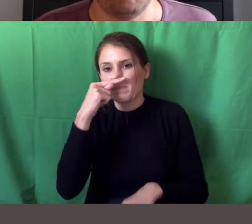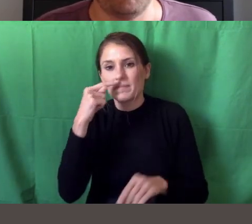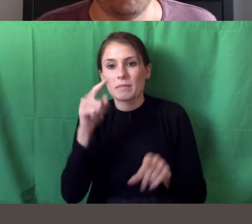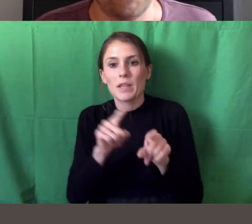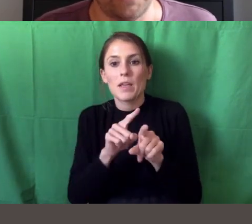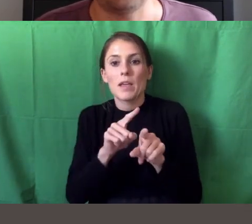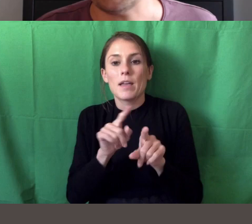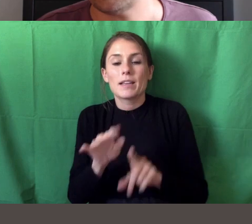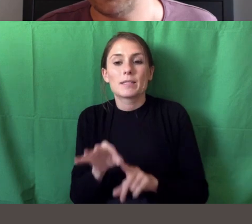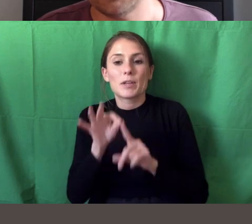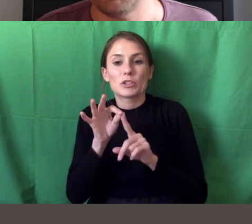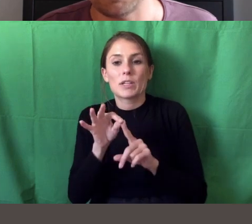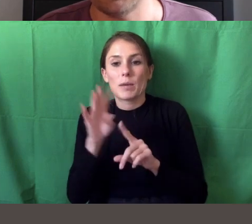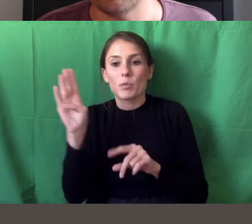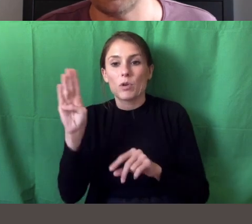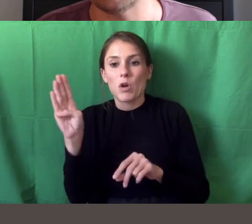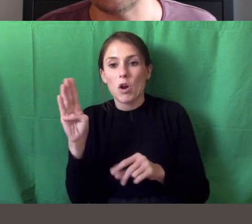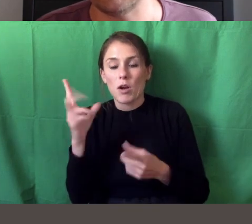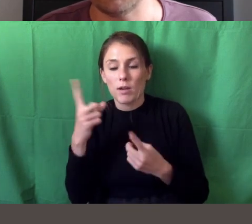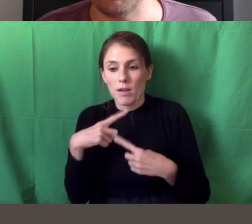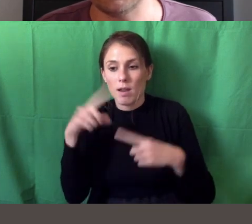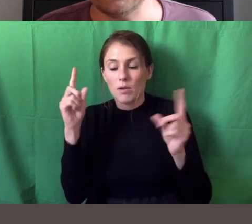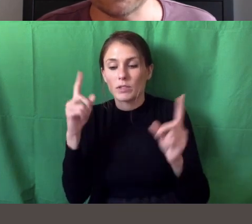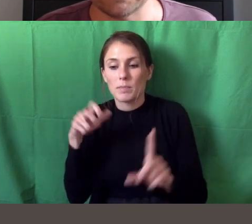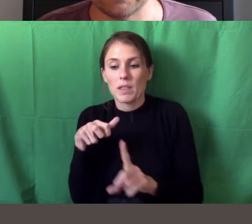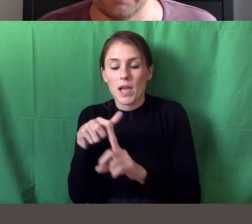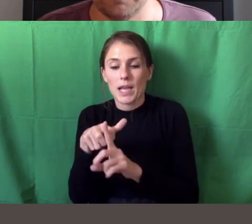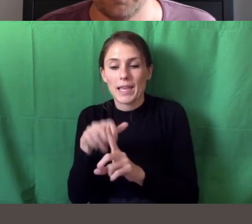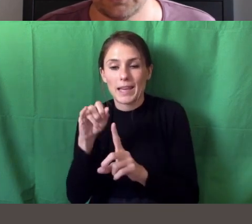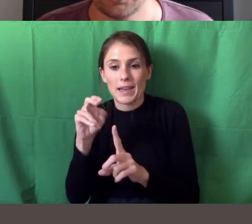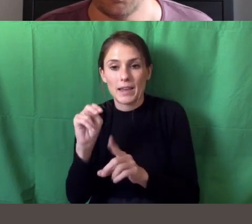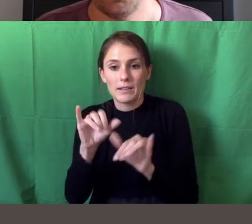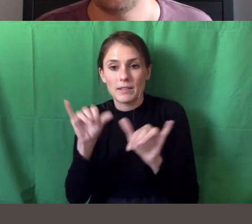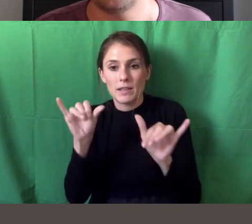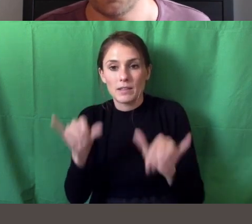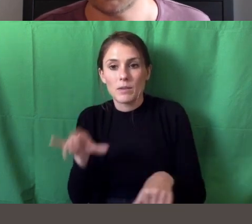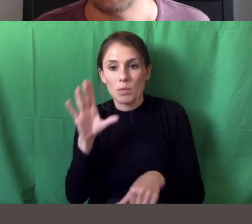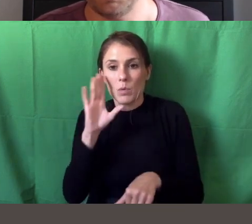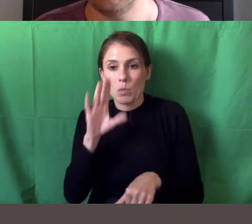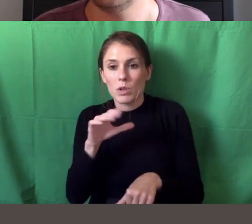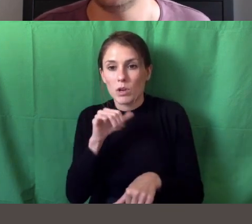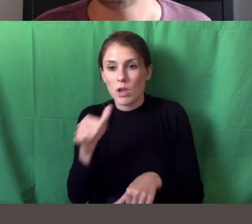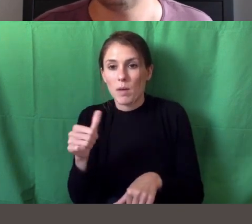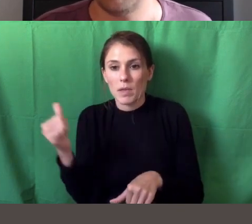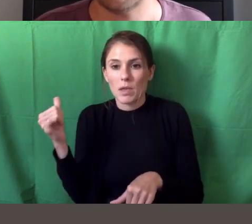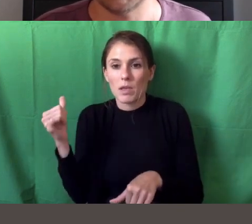also got some feedback on Twitter, especially as Bernát announced that the plugin system